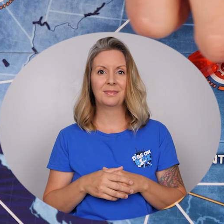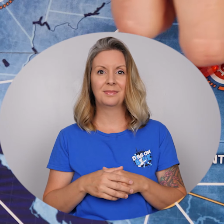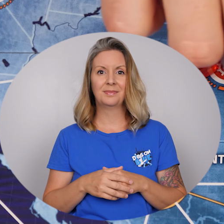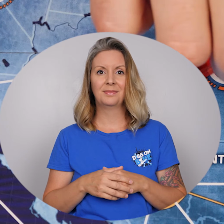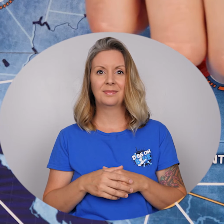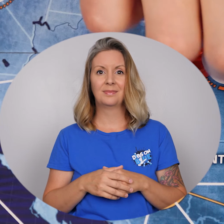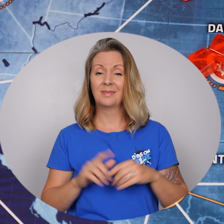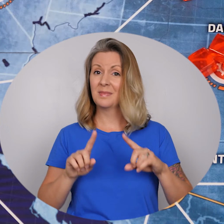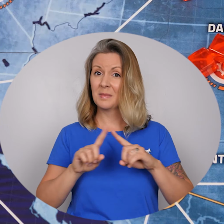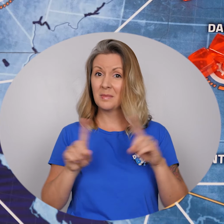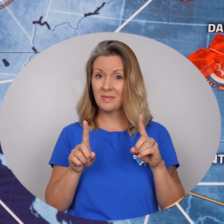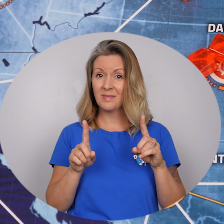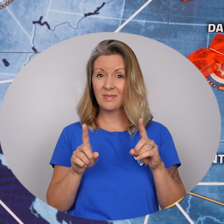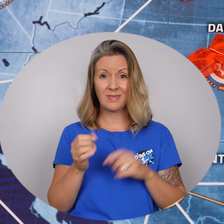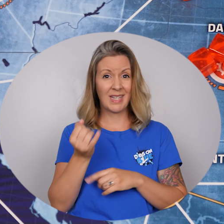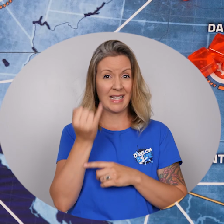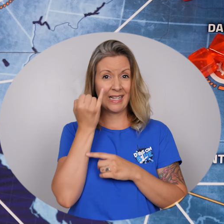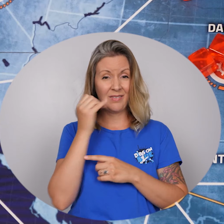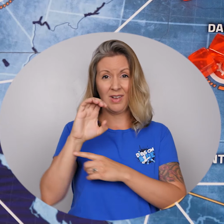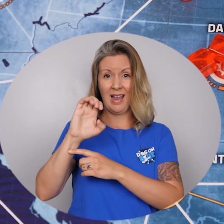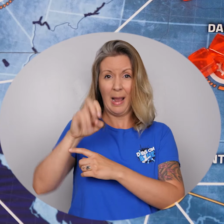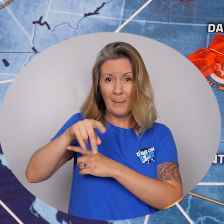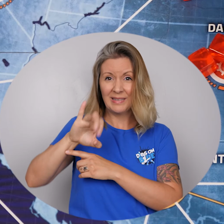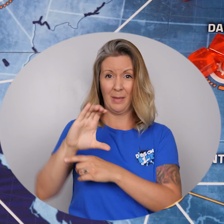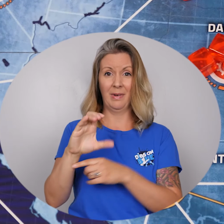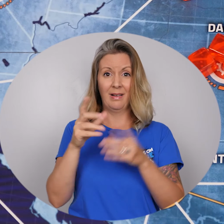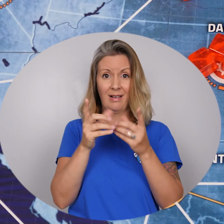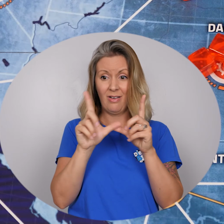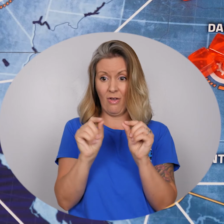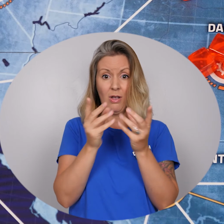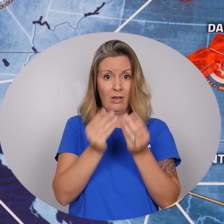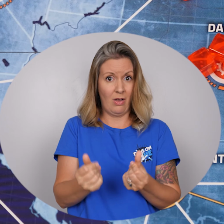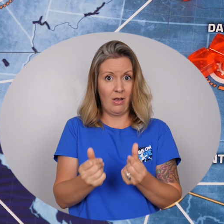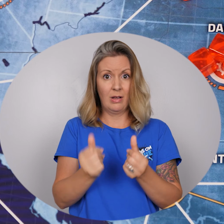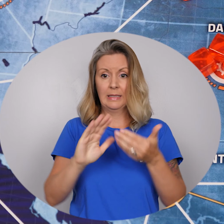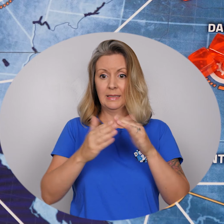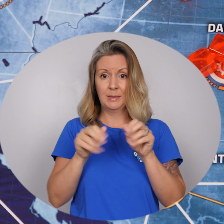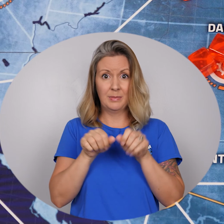have several outbreaks chain together - but, an outbreak from one city, will never cause